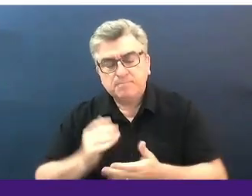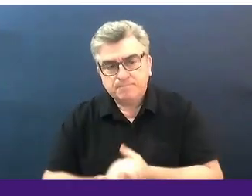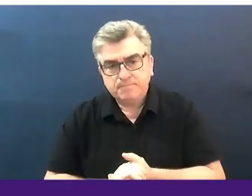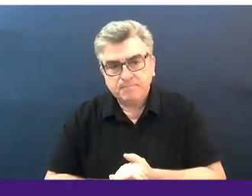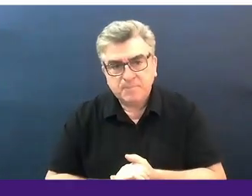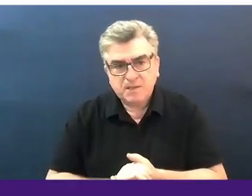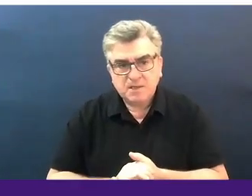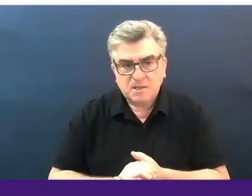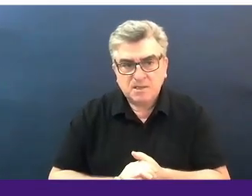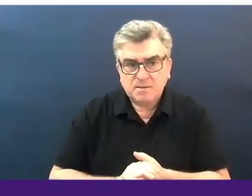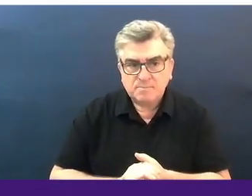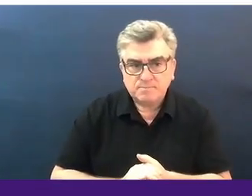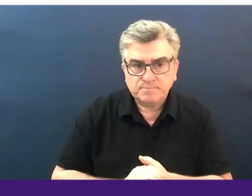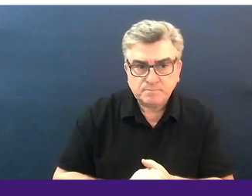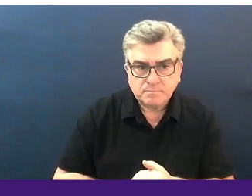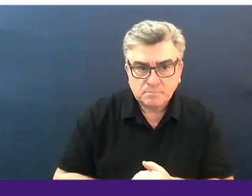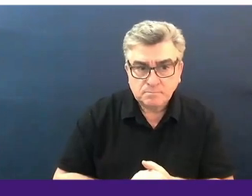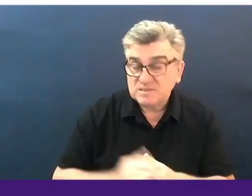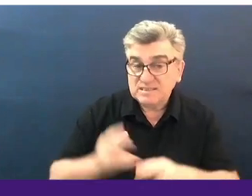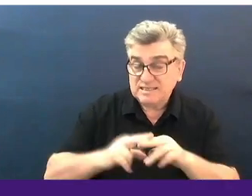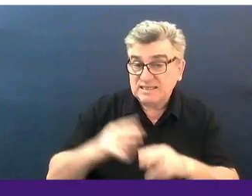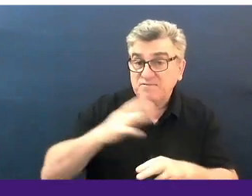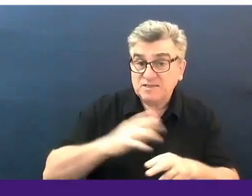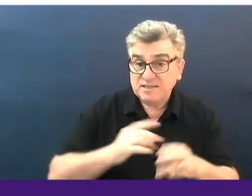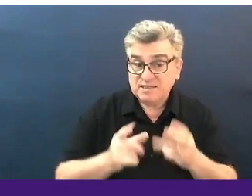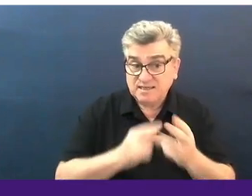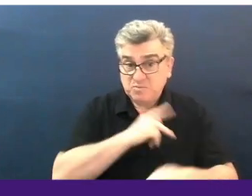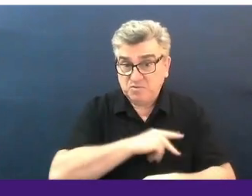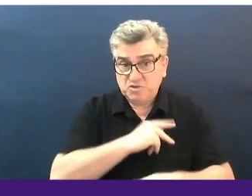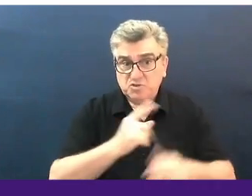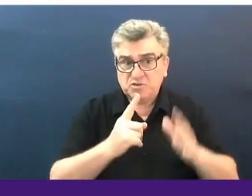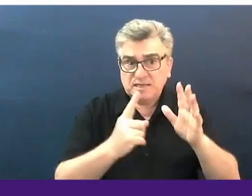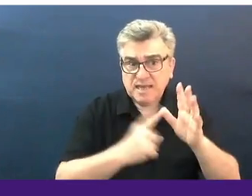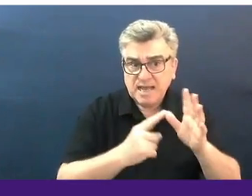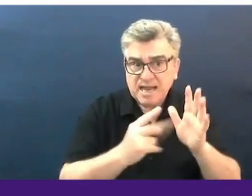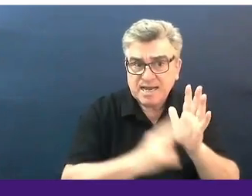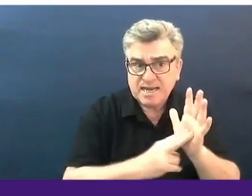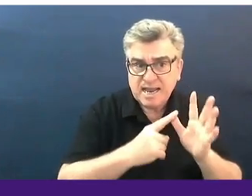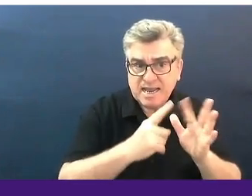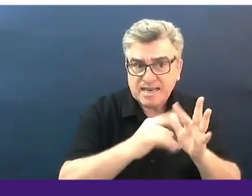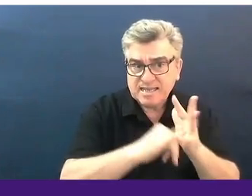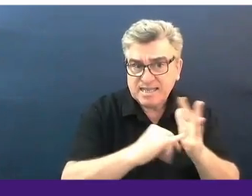from a safety perspective, airway perspective, we then assigned those people to what we call